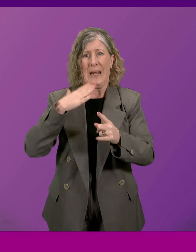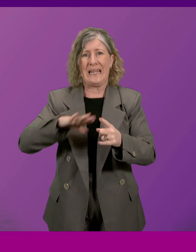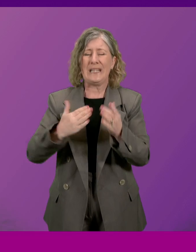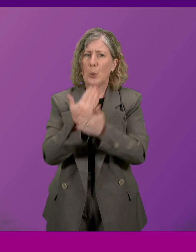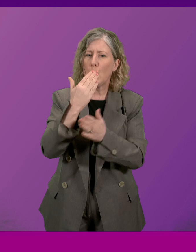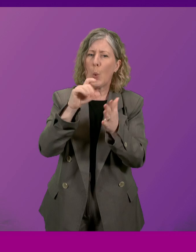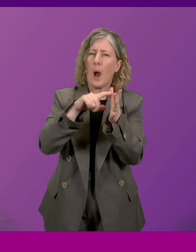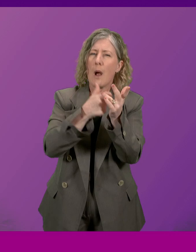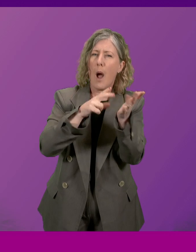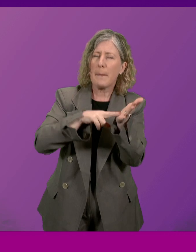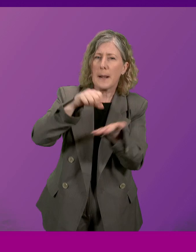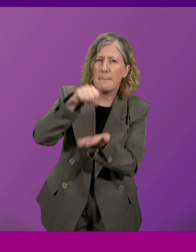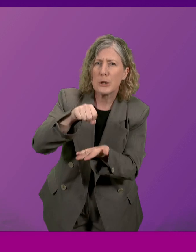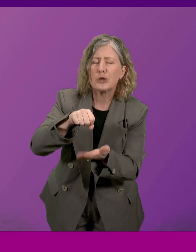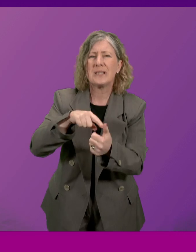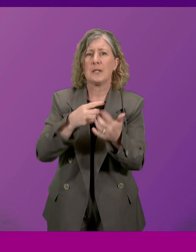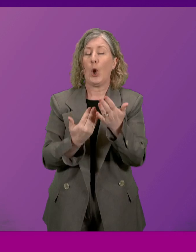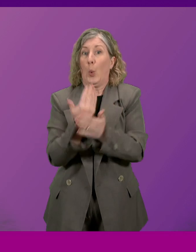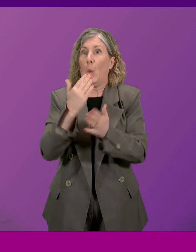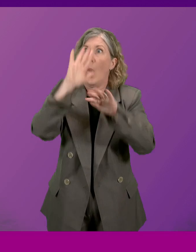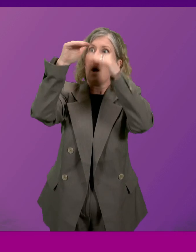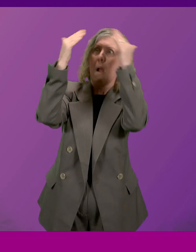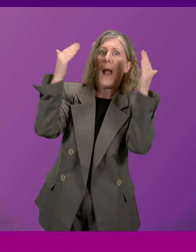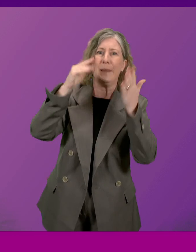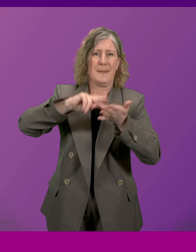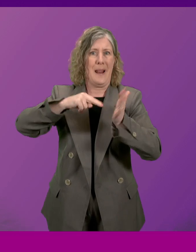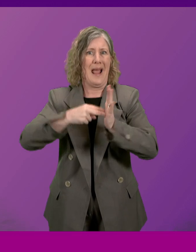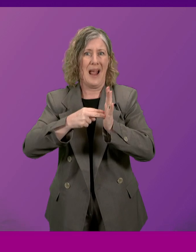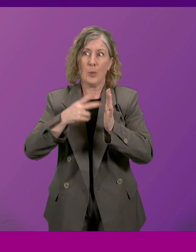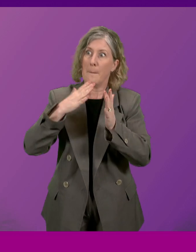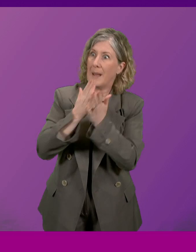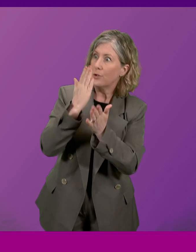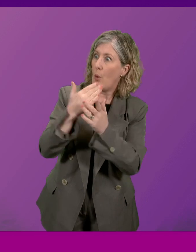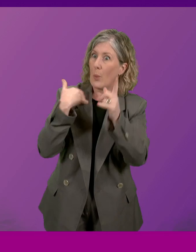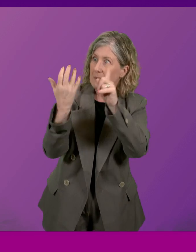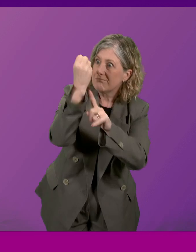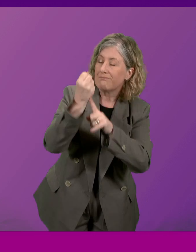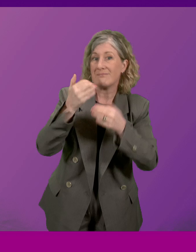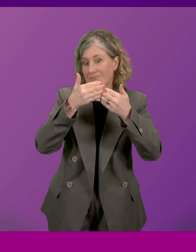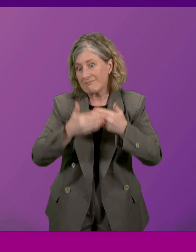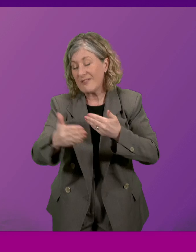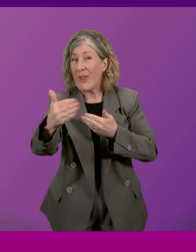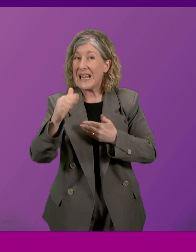climate plan. Those decisions will determine whether we succeed or fail for the next decade.